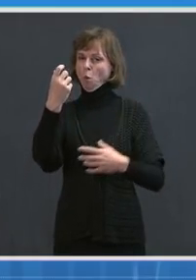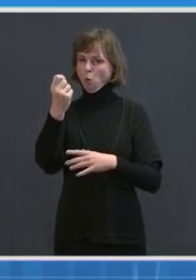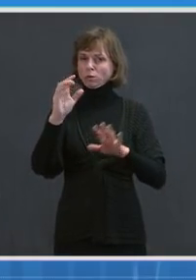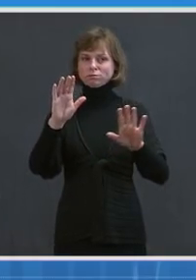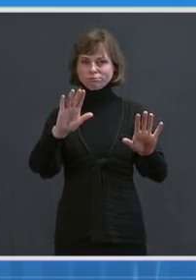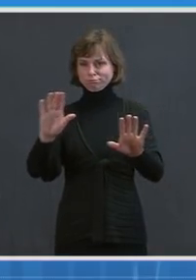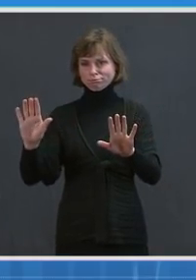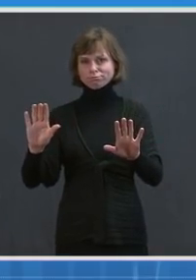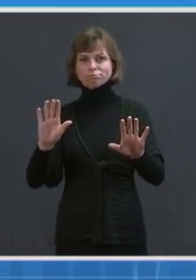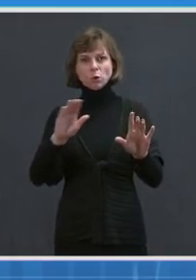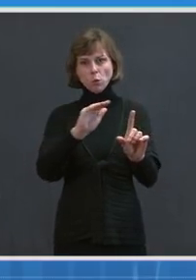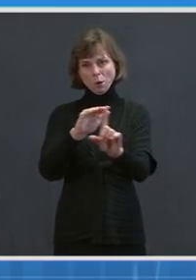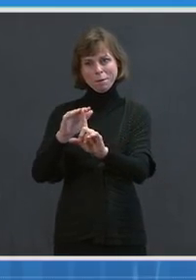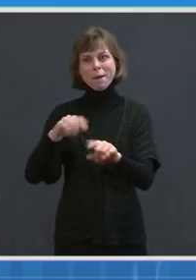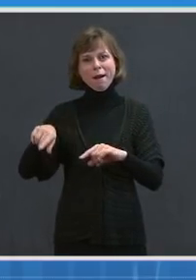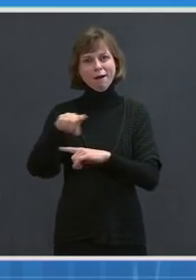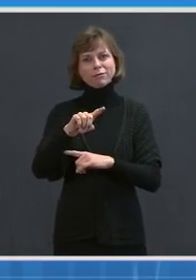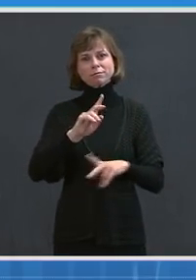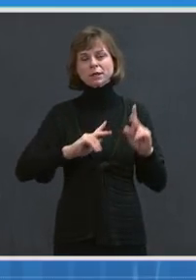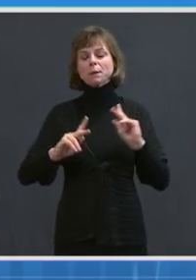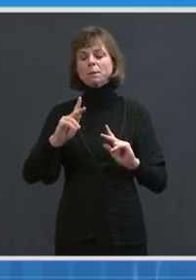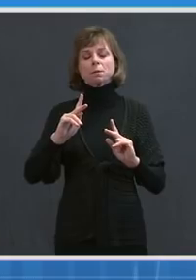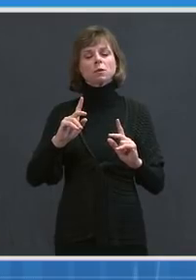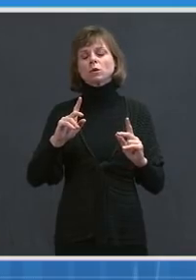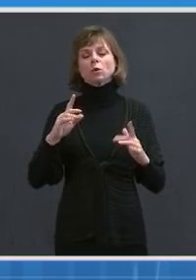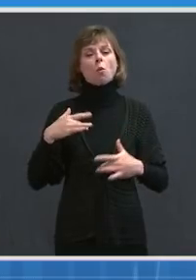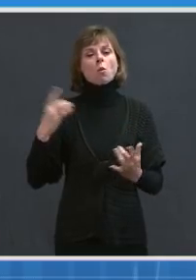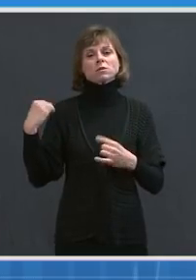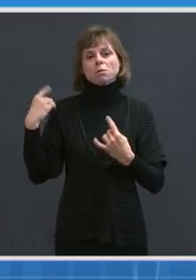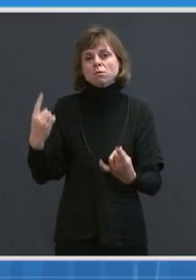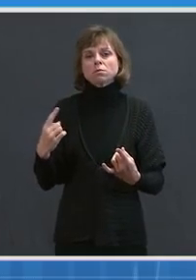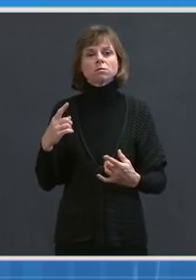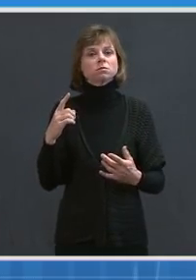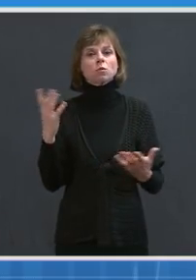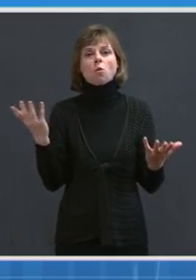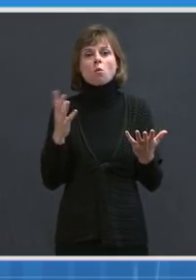Over the past six weeks, we've seen the nation rally together in an unprecedented way.